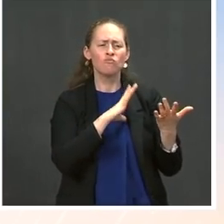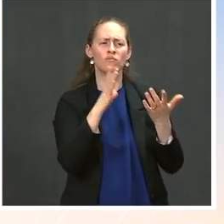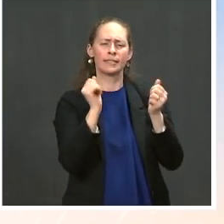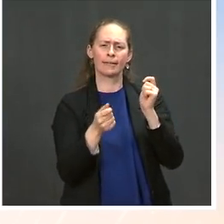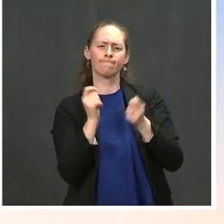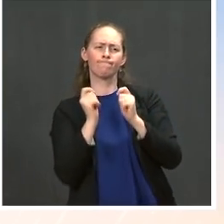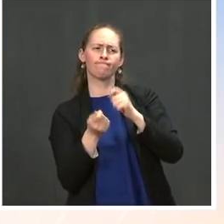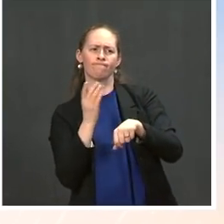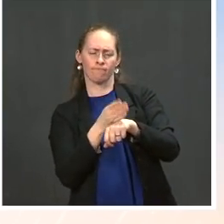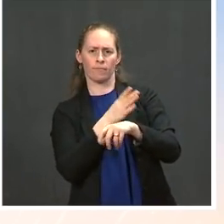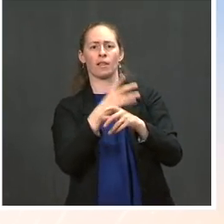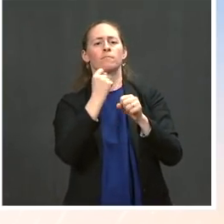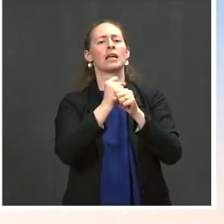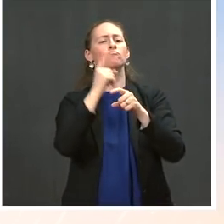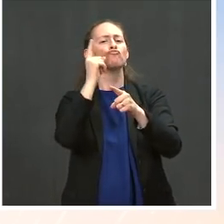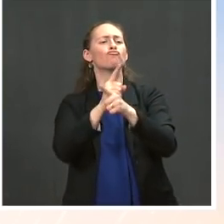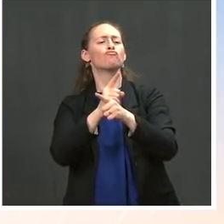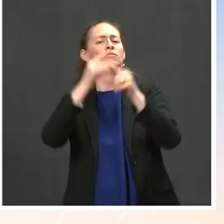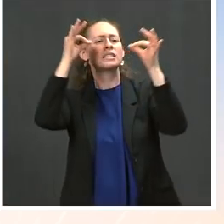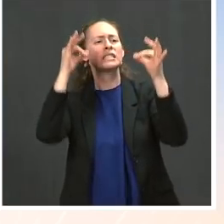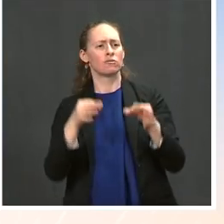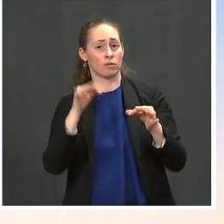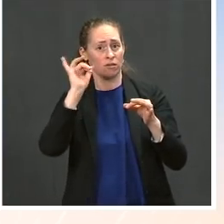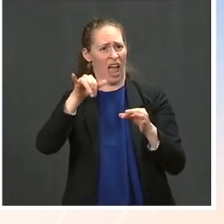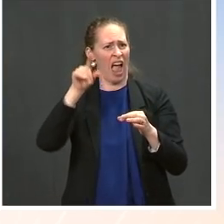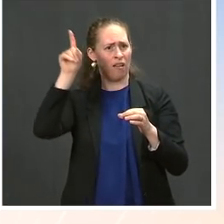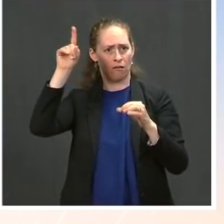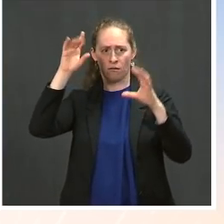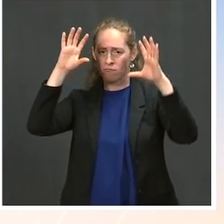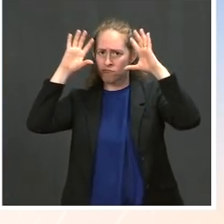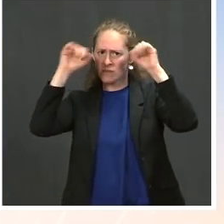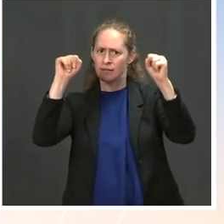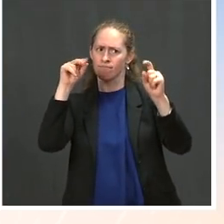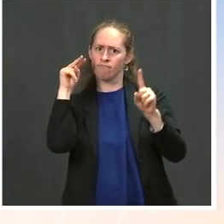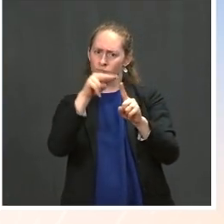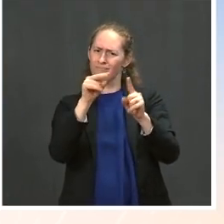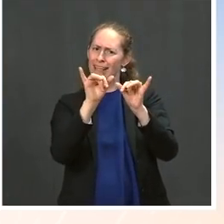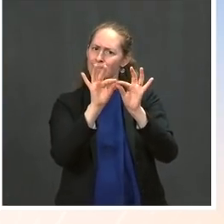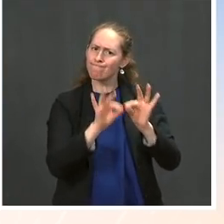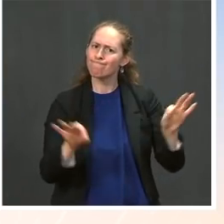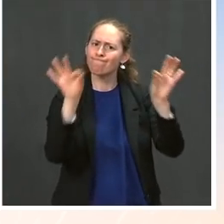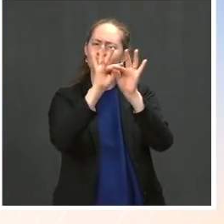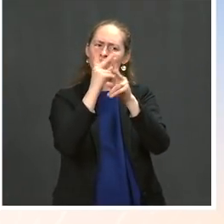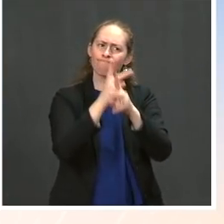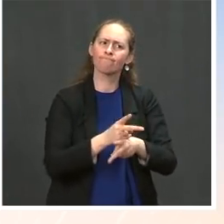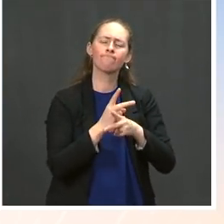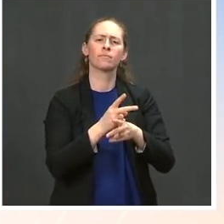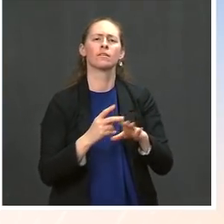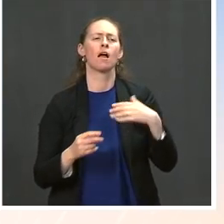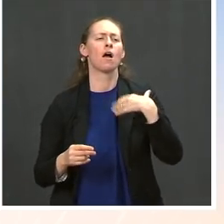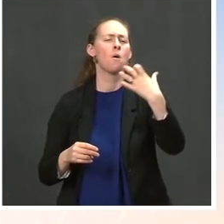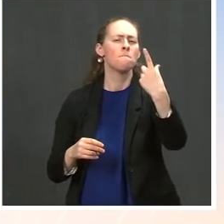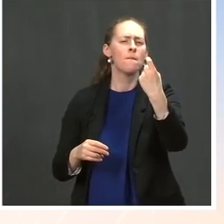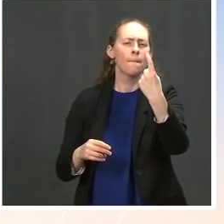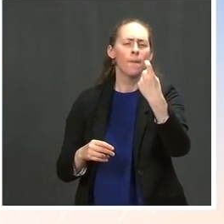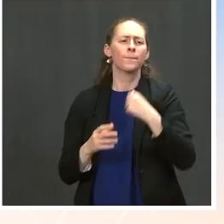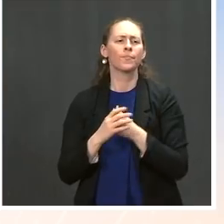And his view is that's the responsible approach. The Press: And one last thing that occurred to me -- I wouldn't want Friday to go by without asking -- Ms. Psaki: Is it about the dog?